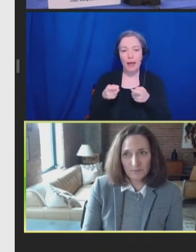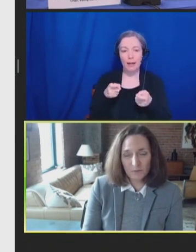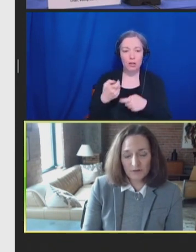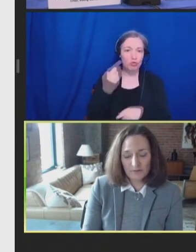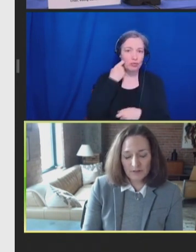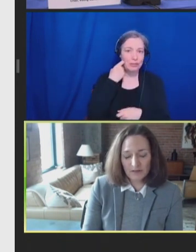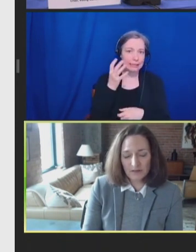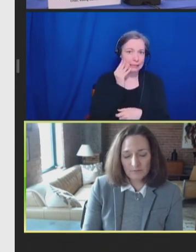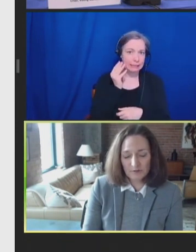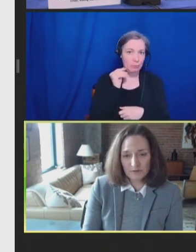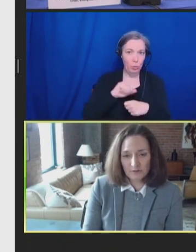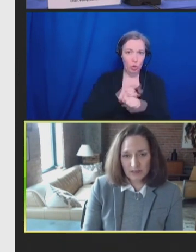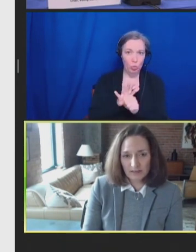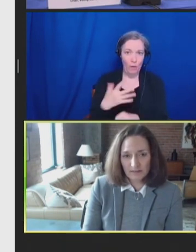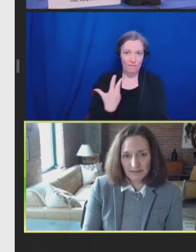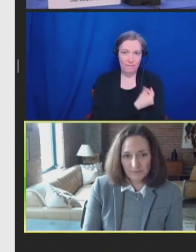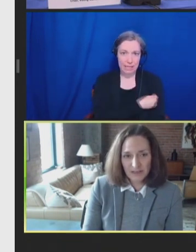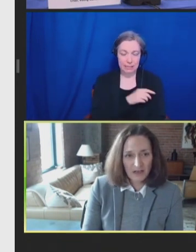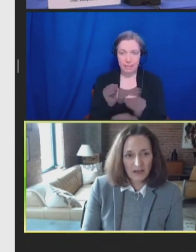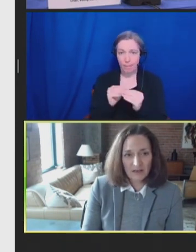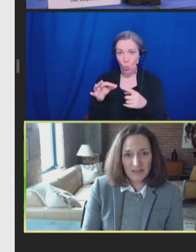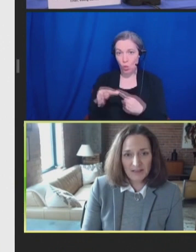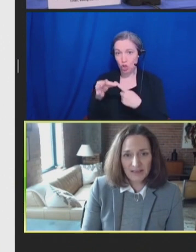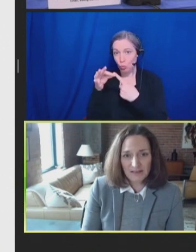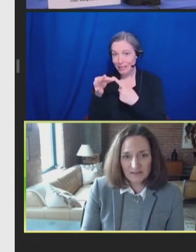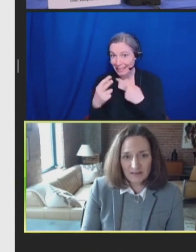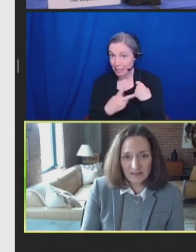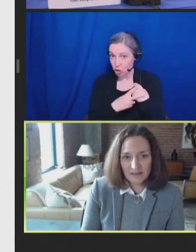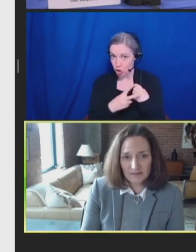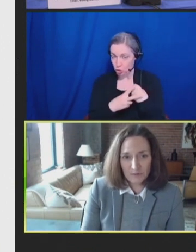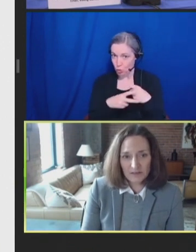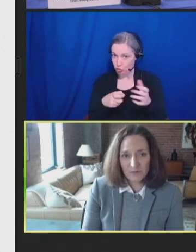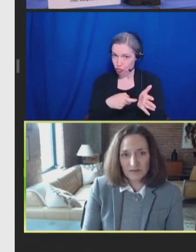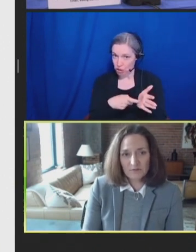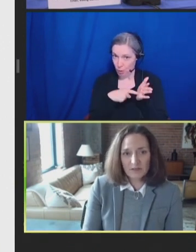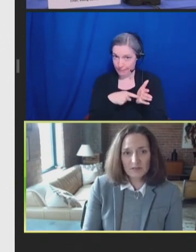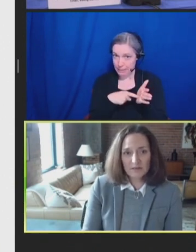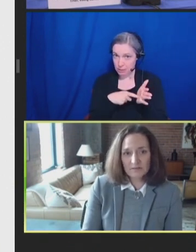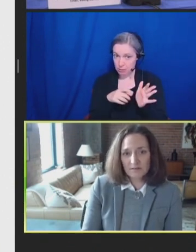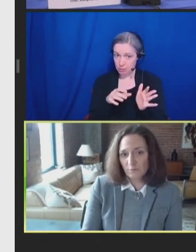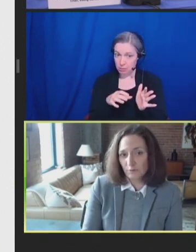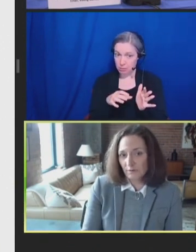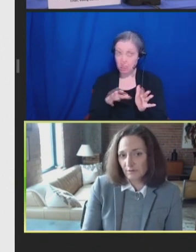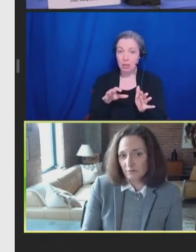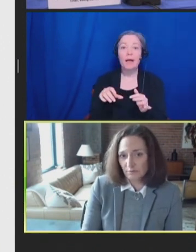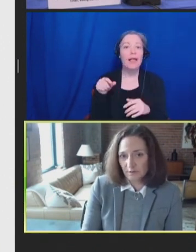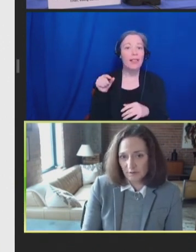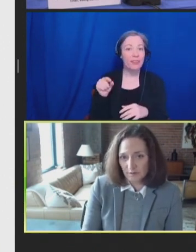some more unique storage and handling. These -- this product, we understand, is in pre-filled